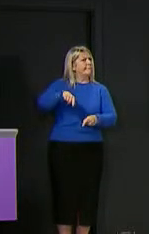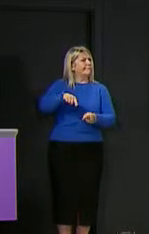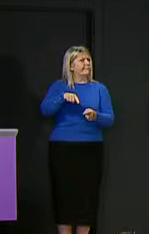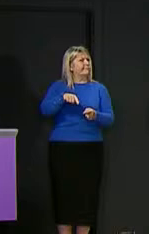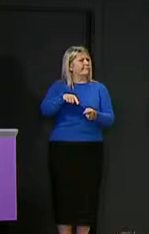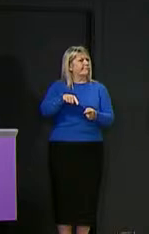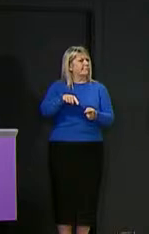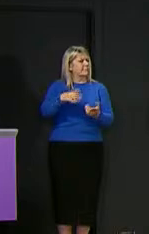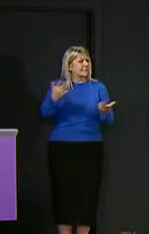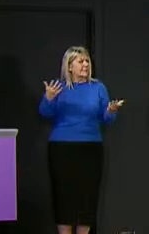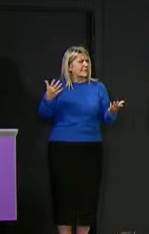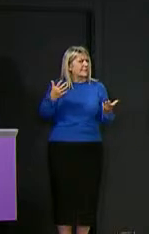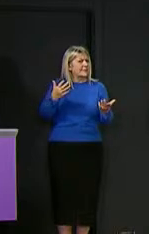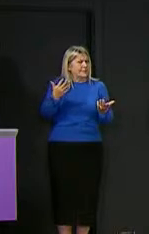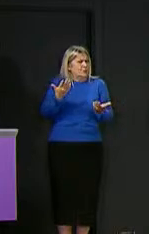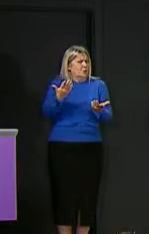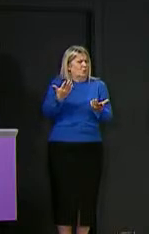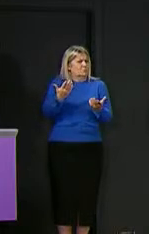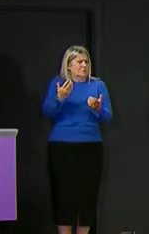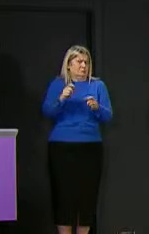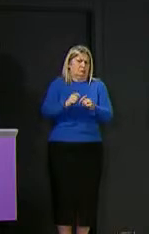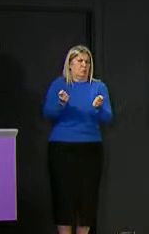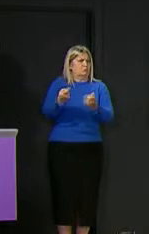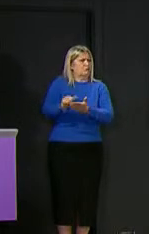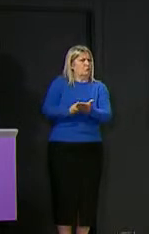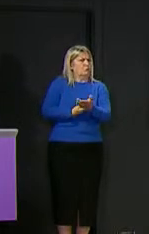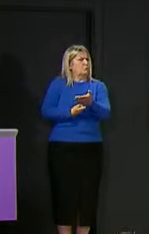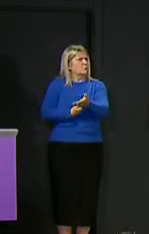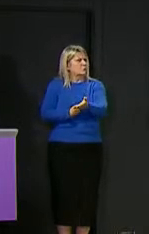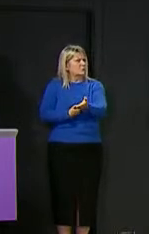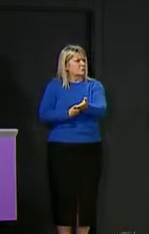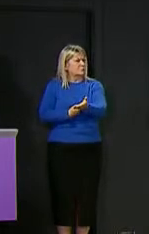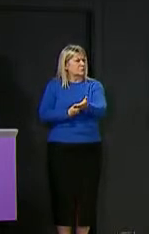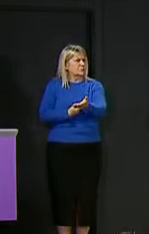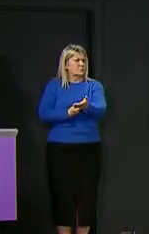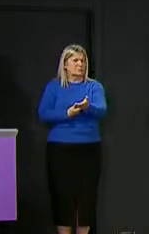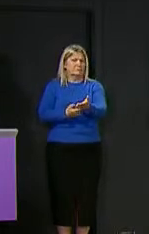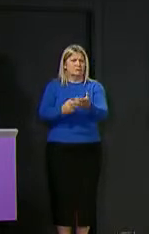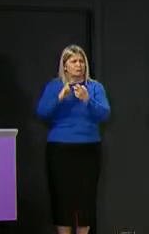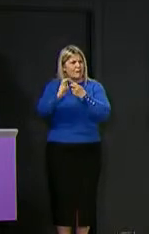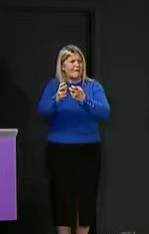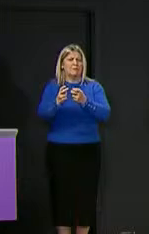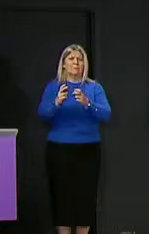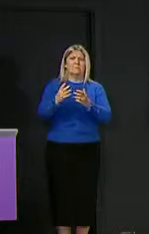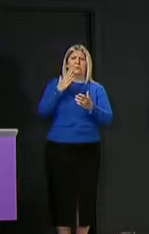who so flagrantly broke the rules is defying you in this way, why should they follow your